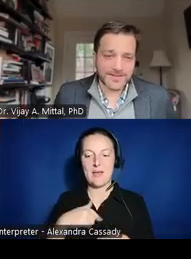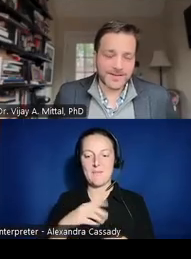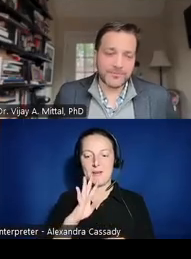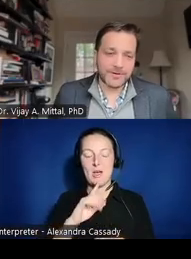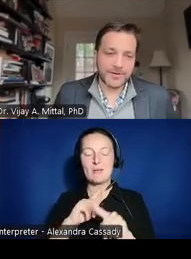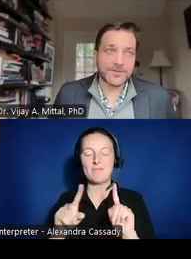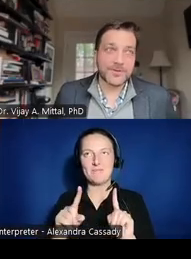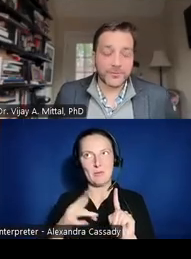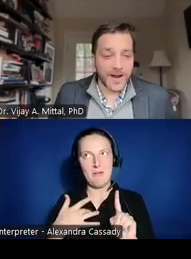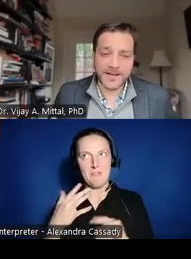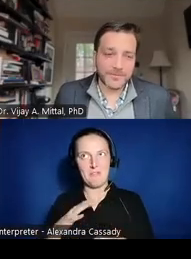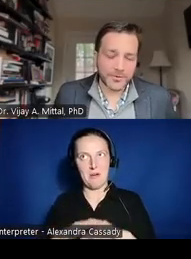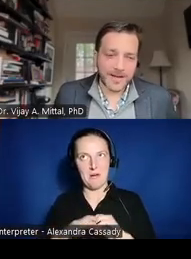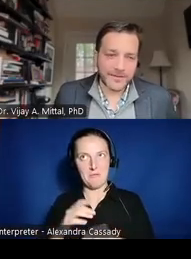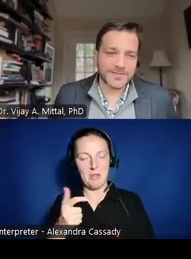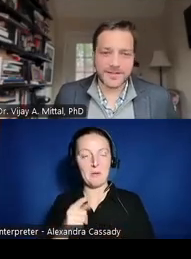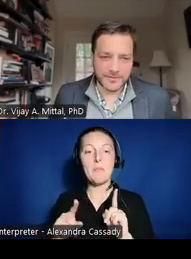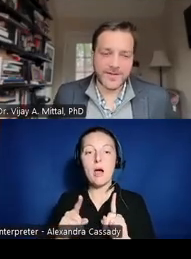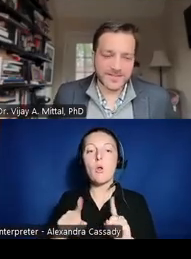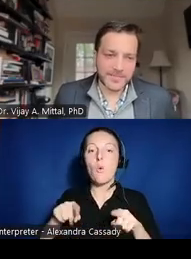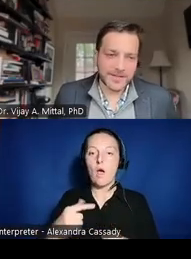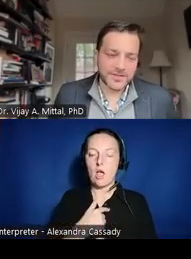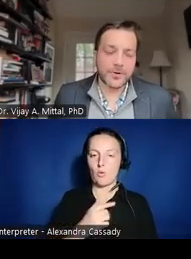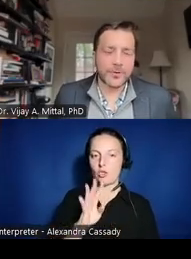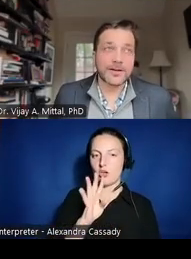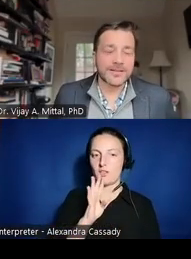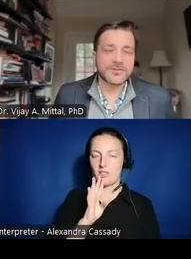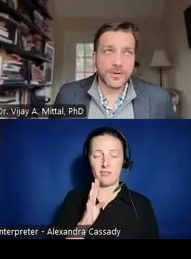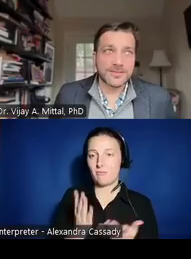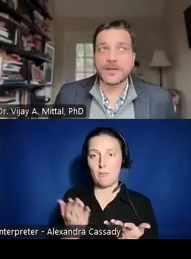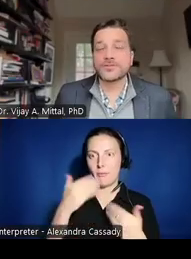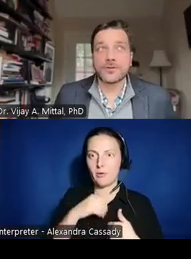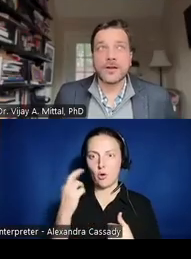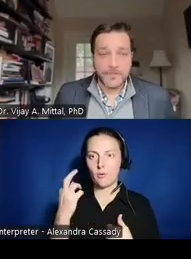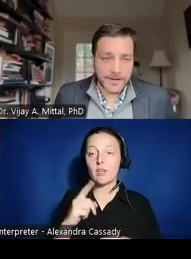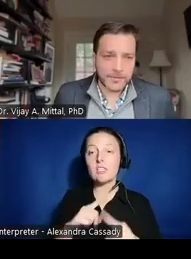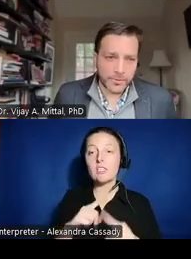it, we're doing a variety of motor behaviors that convey speech or accentuate speech or make our